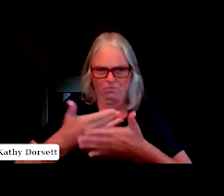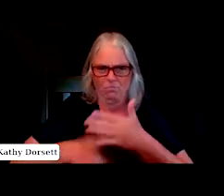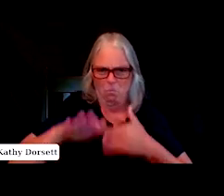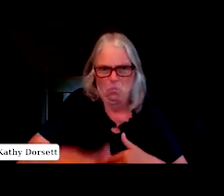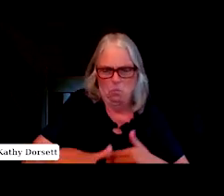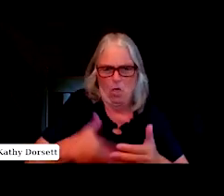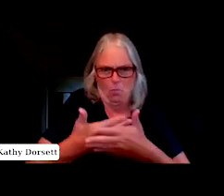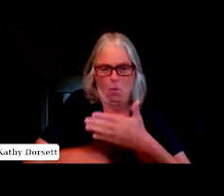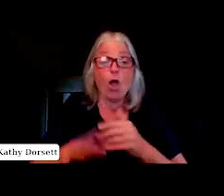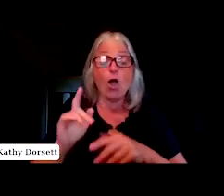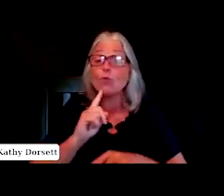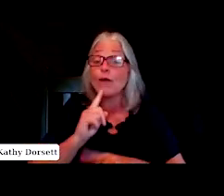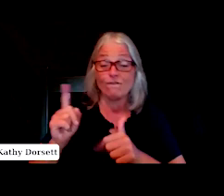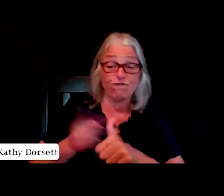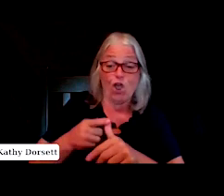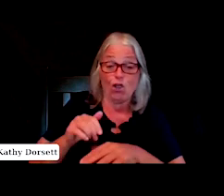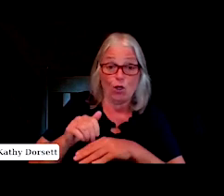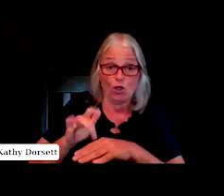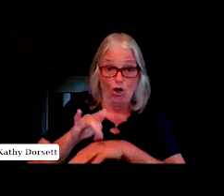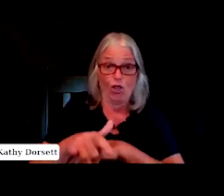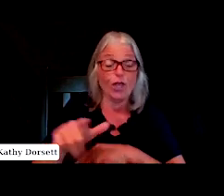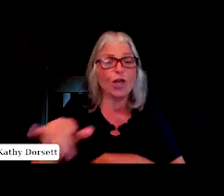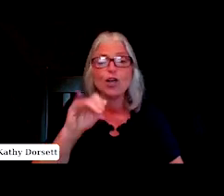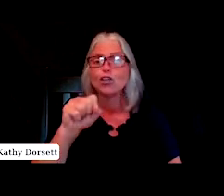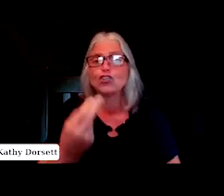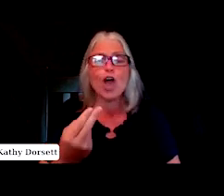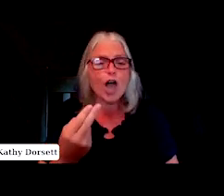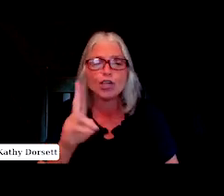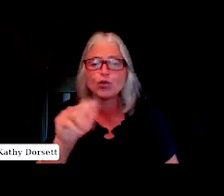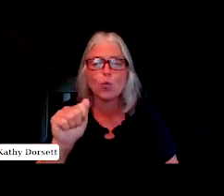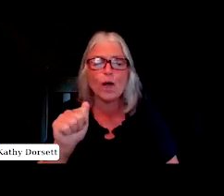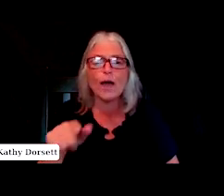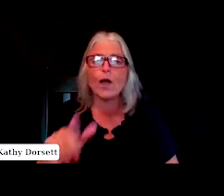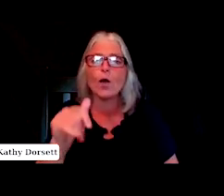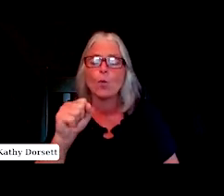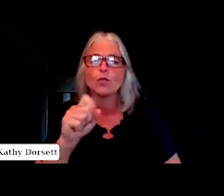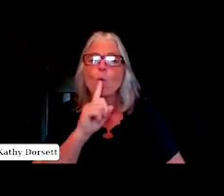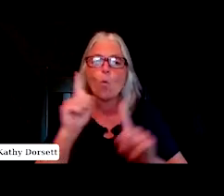Early on. There wasn't josh was ordered for 24 7.